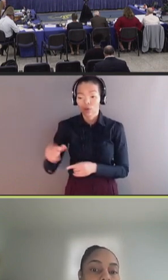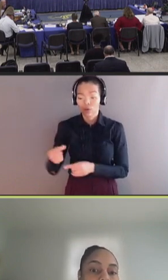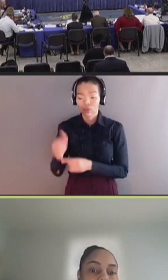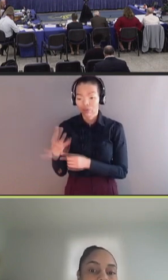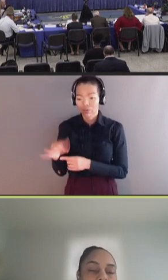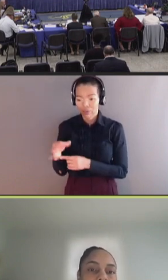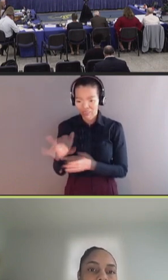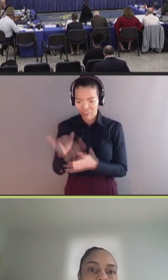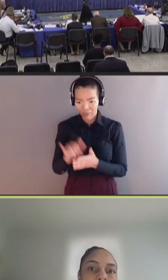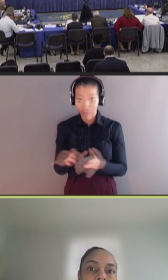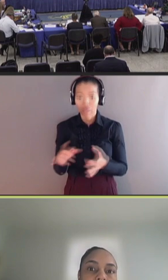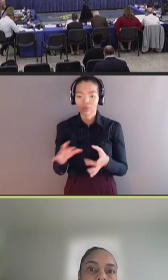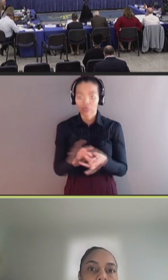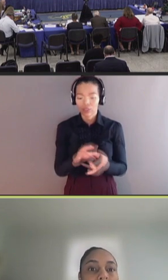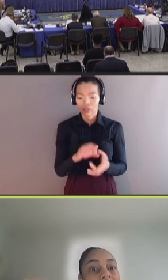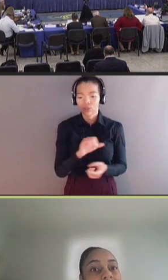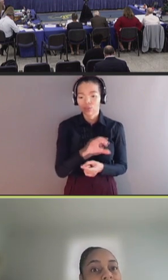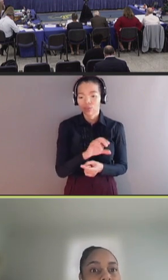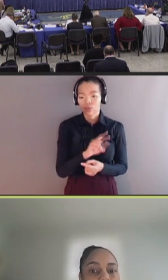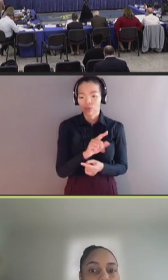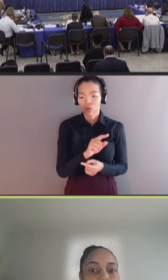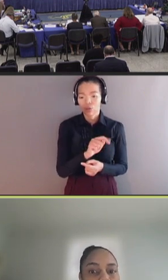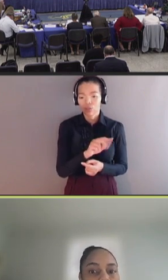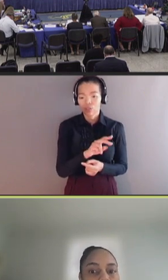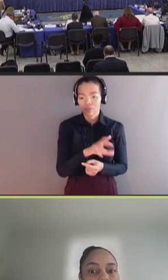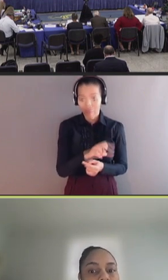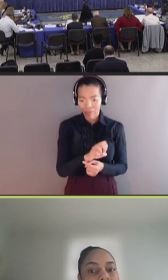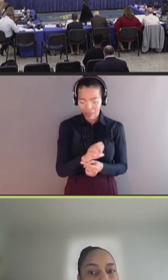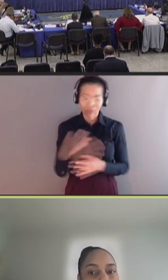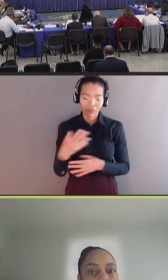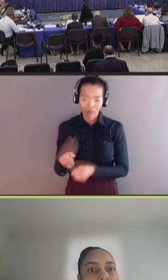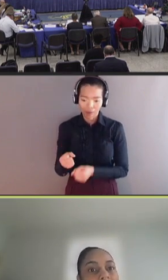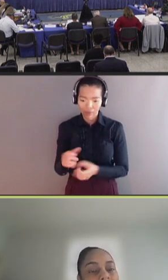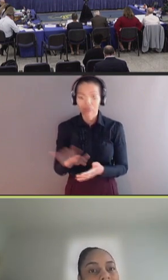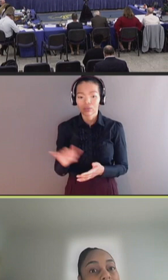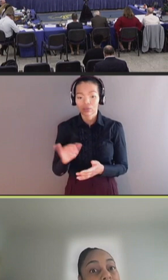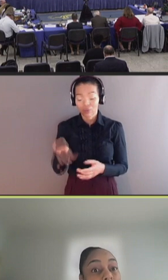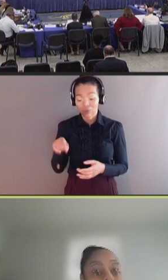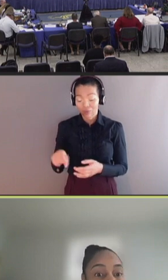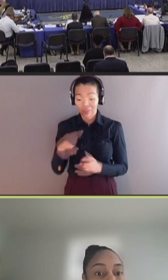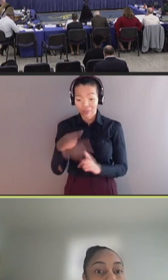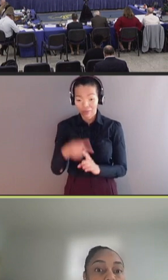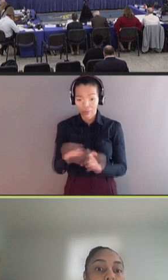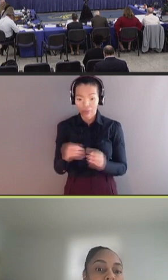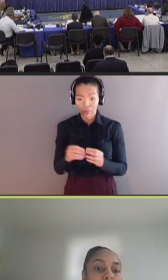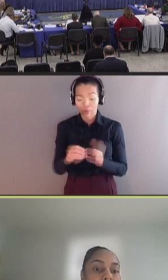Confidence stage. And the ads that are rolling out this month and in November are part of our